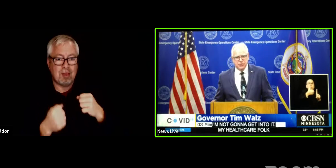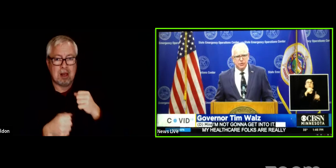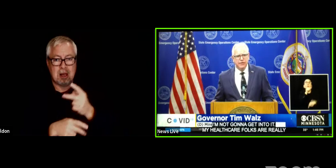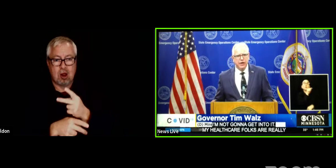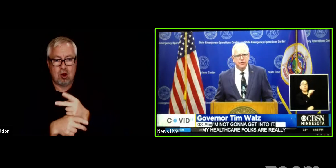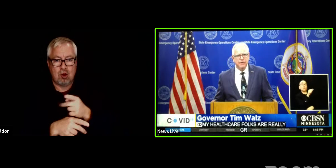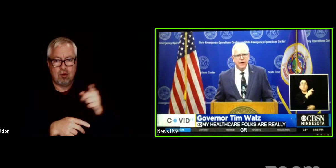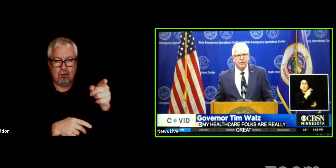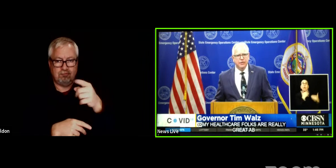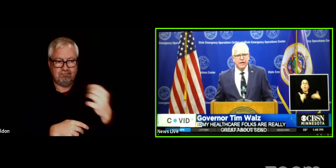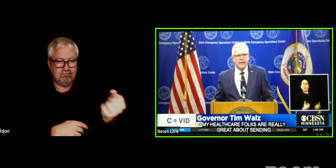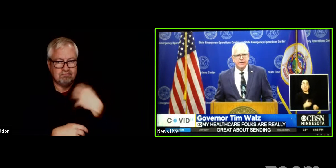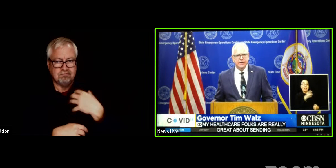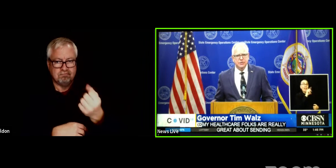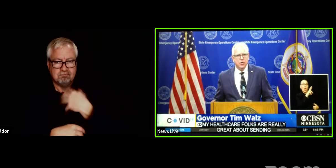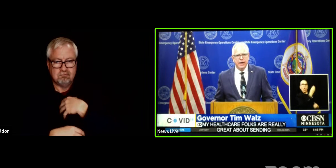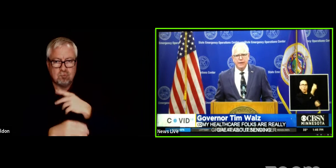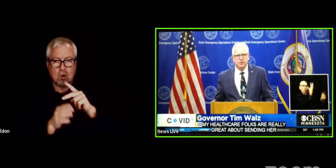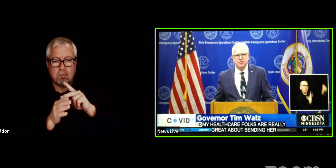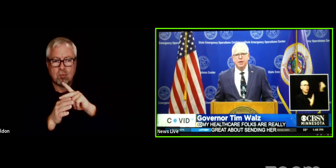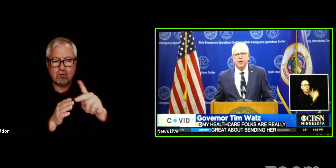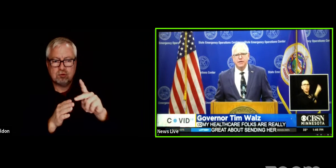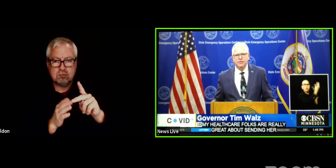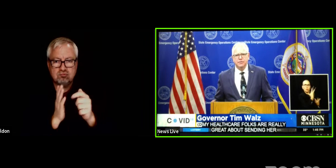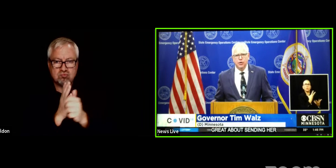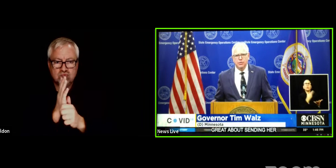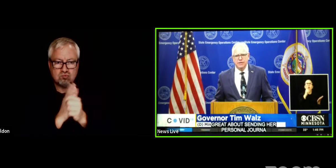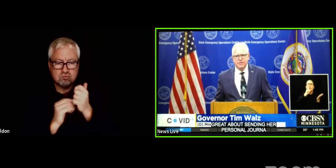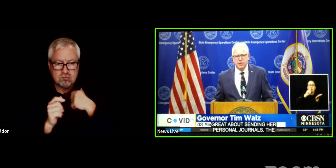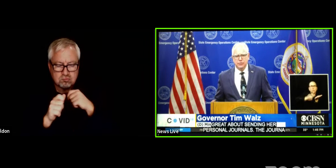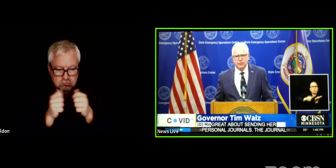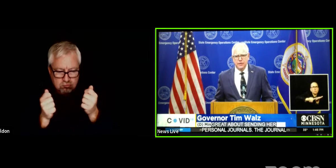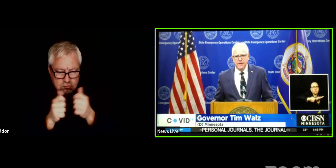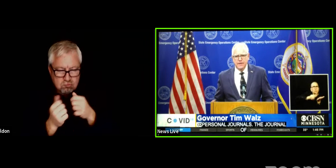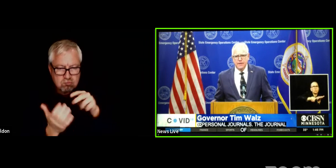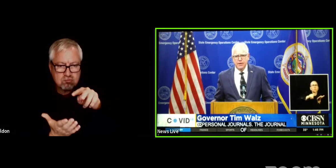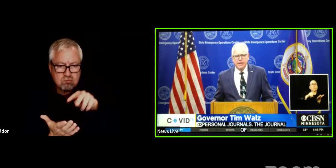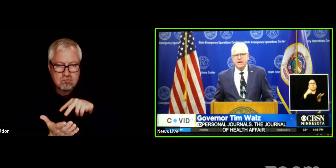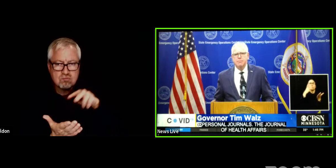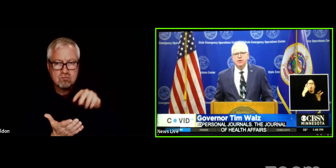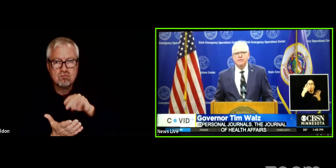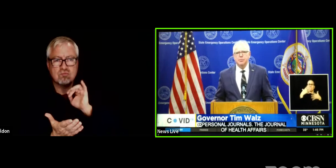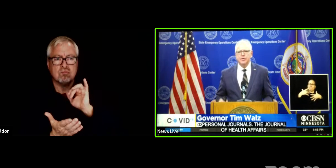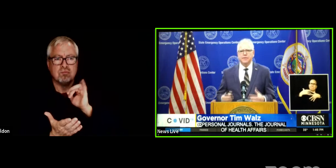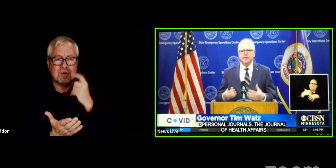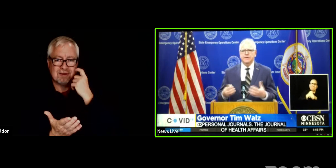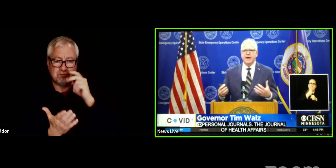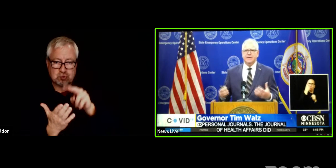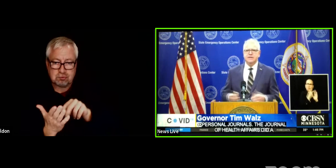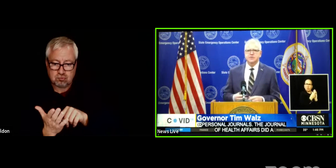JOURNAL OF HEALTH AFFAIRS DID A STORY, I WOULD JUST SUMMARIZE THIS FOR YOU, MINNESOTANS, IT'S UNBELIEVABLE THAT THESE VACCINES